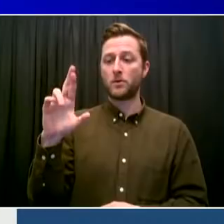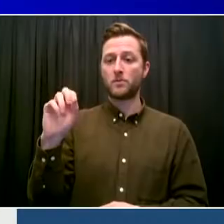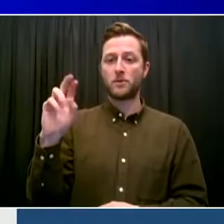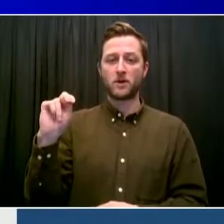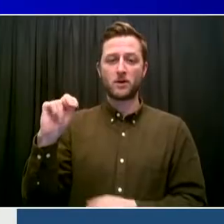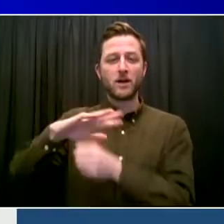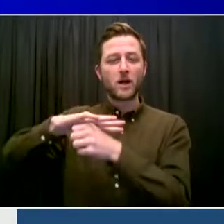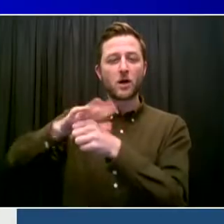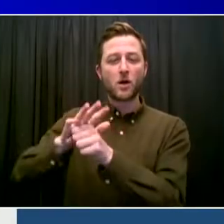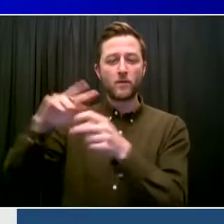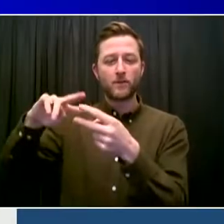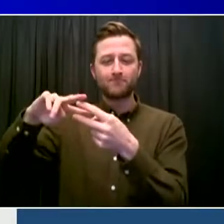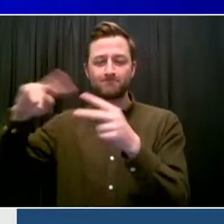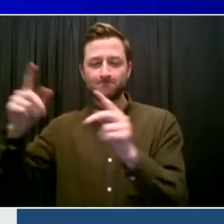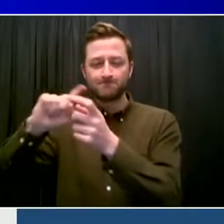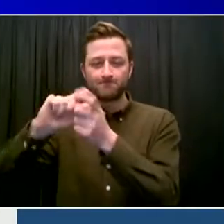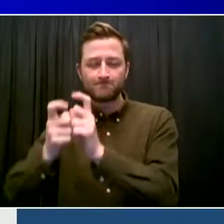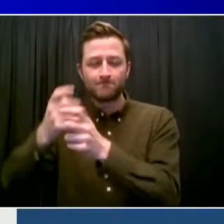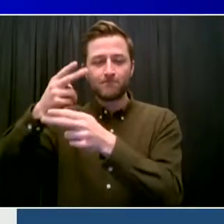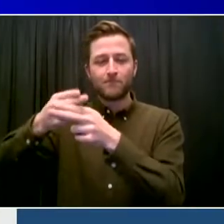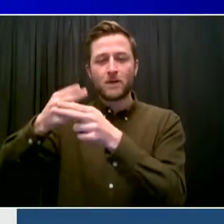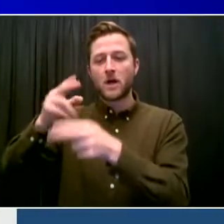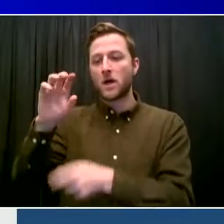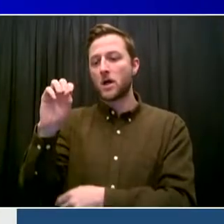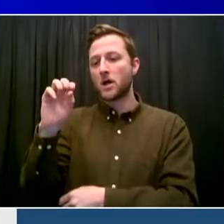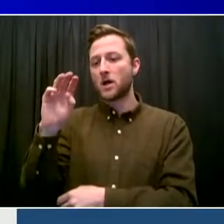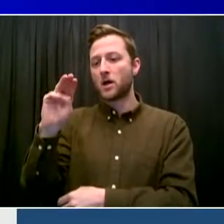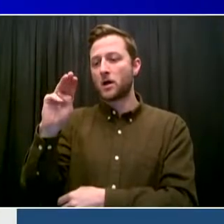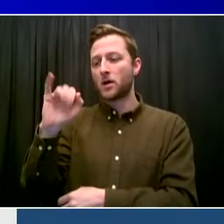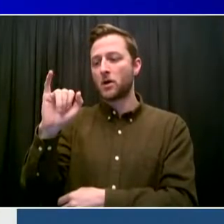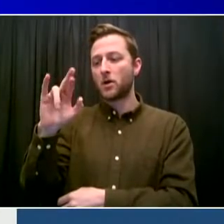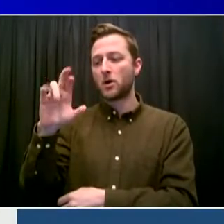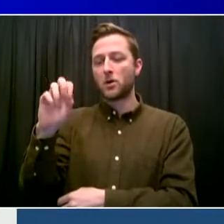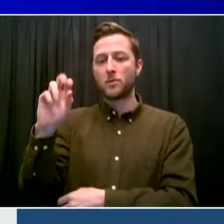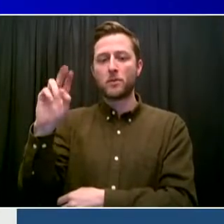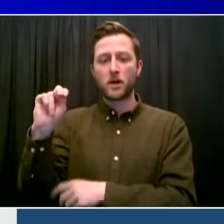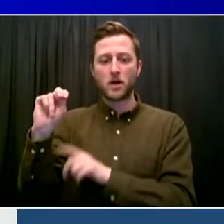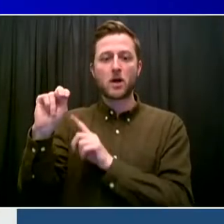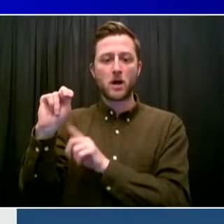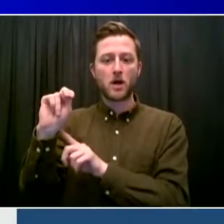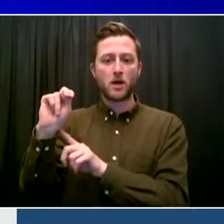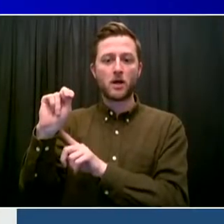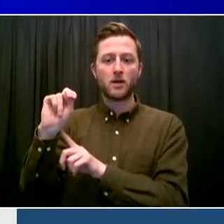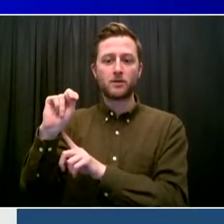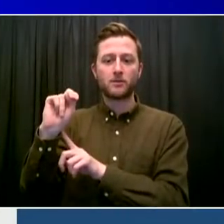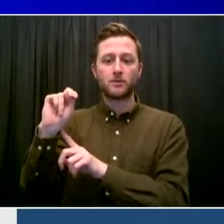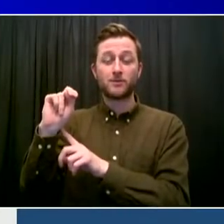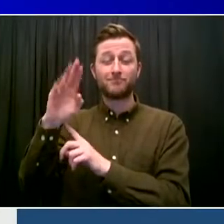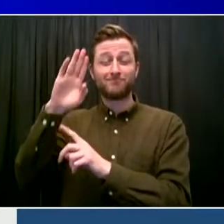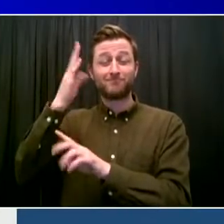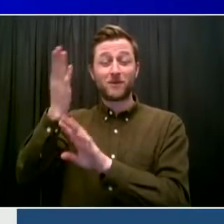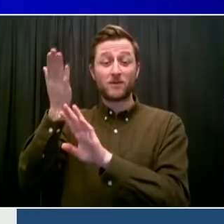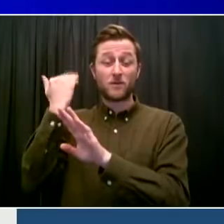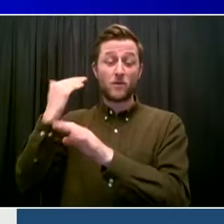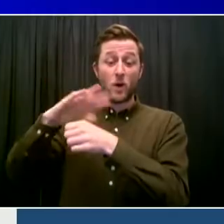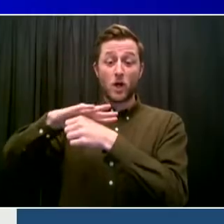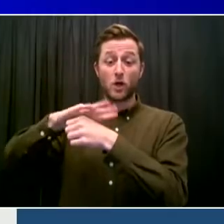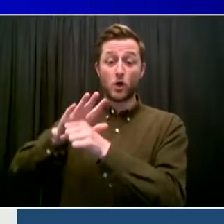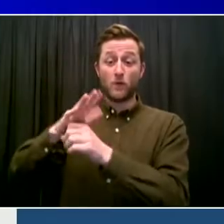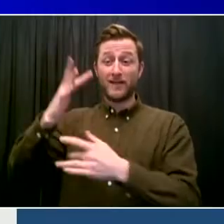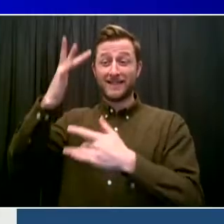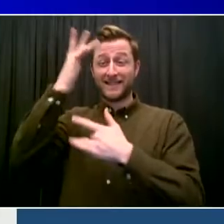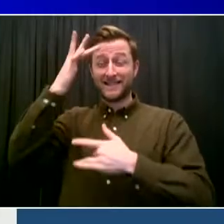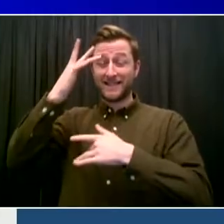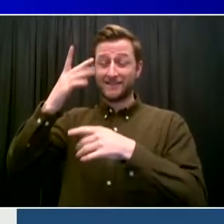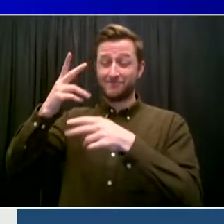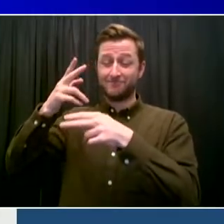YORKERS, THE OMICRON WAVE, WE